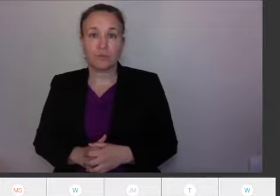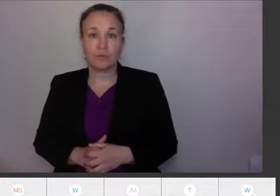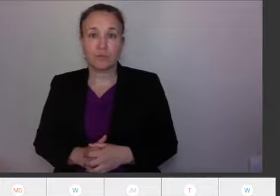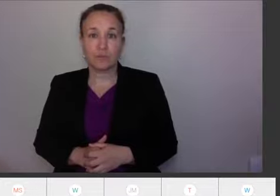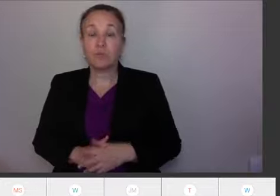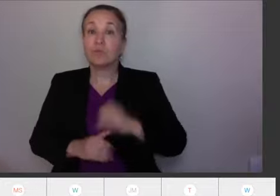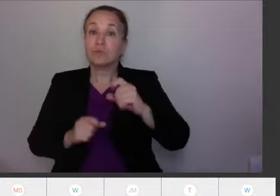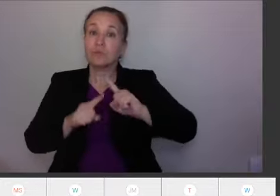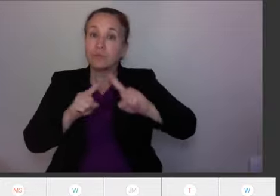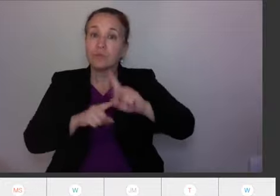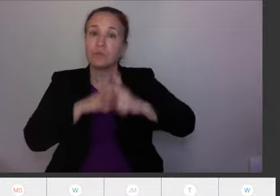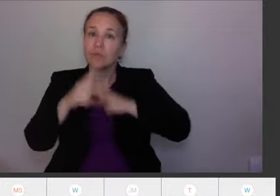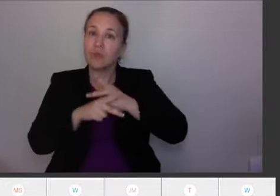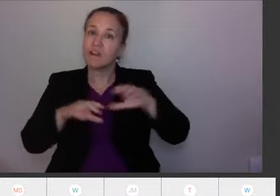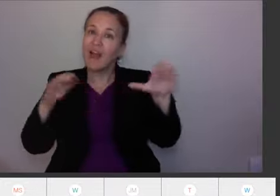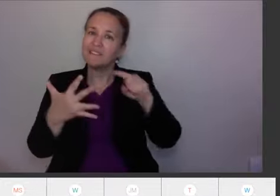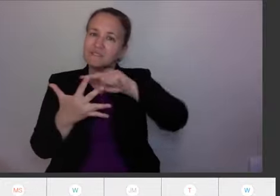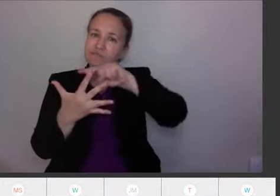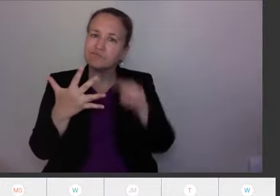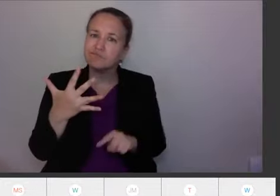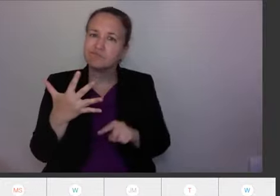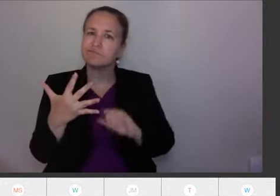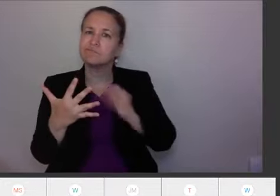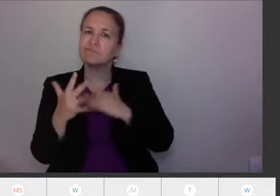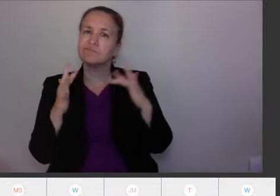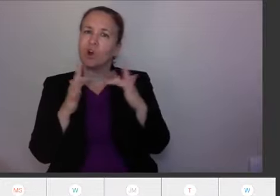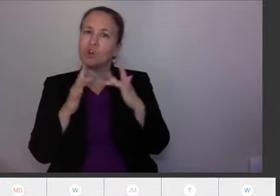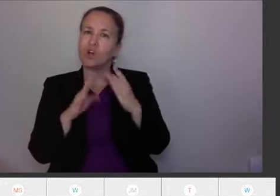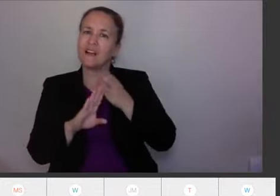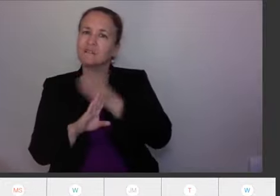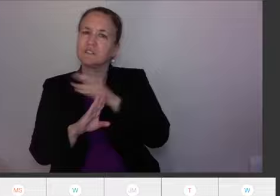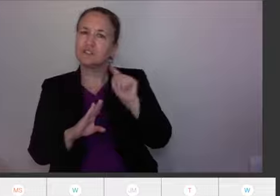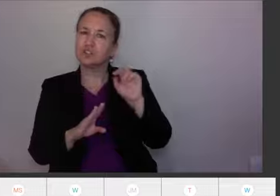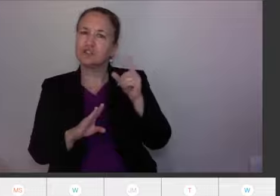activities where our contact tracers are seeing spread